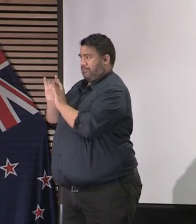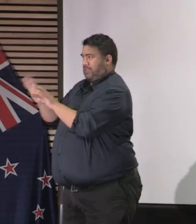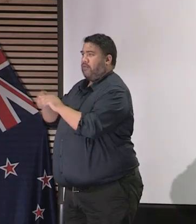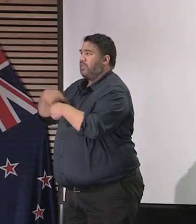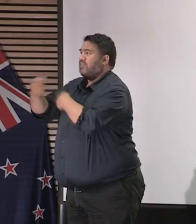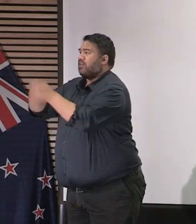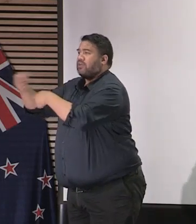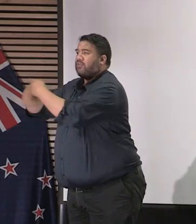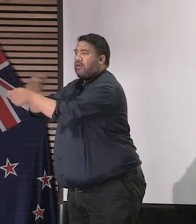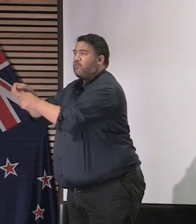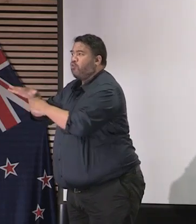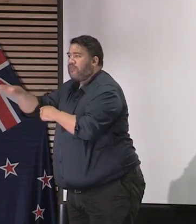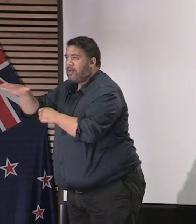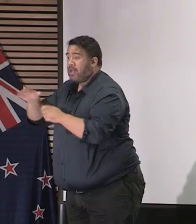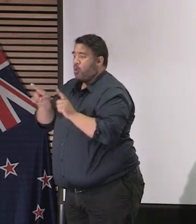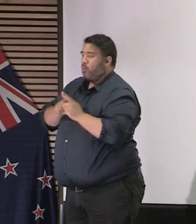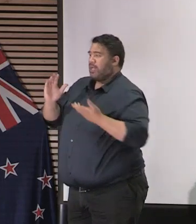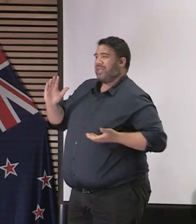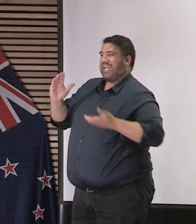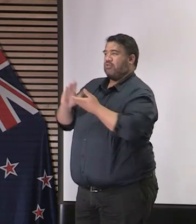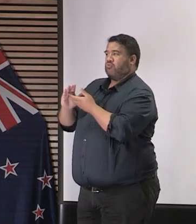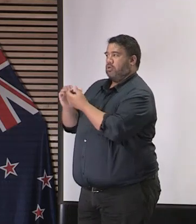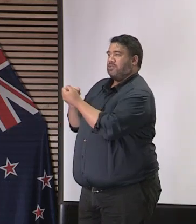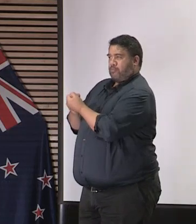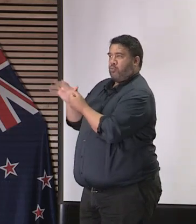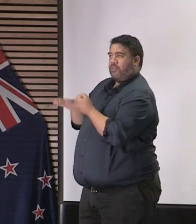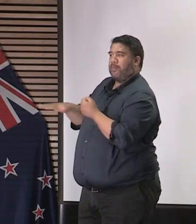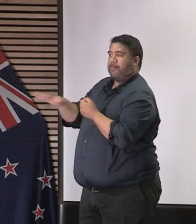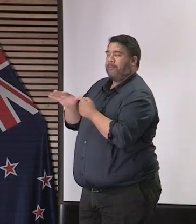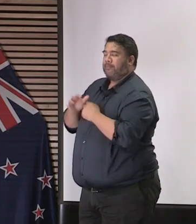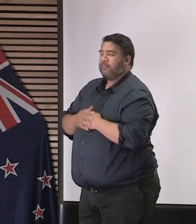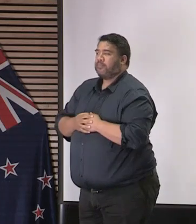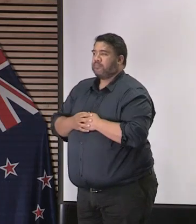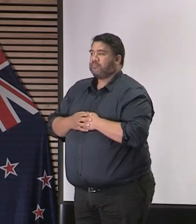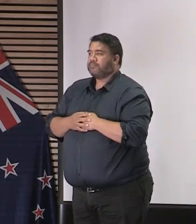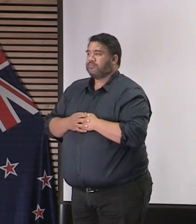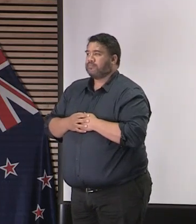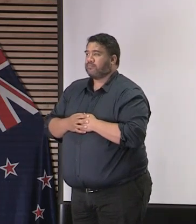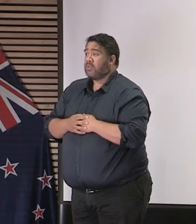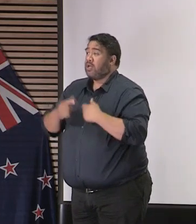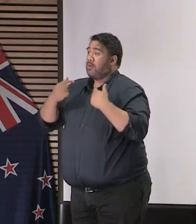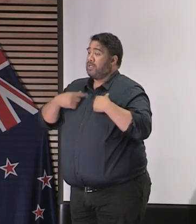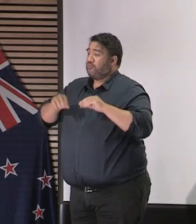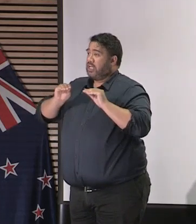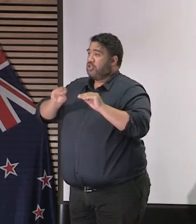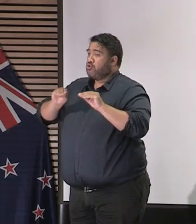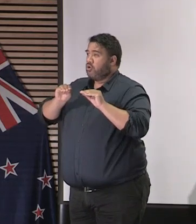ministry is supplying is to supplement what schools are already doing. Many schools have been supplying materials to their families so young